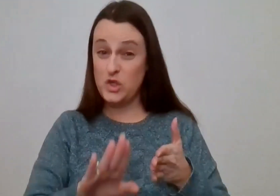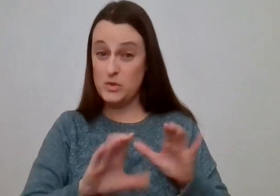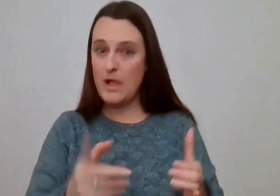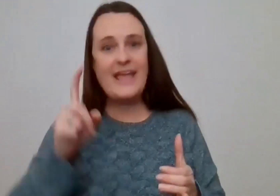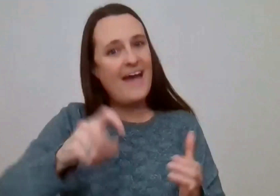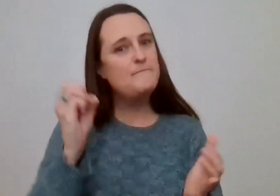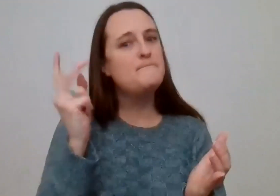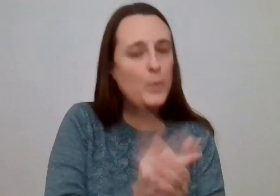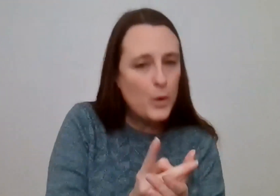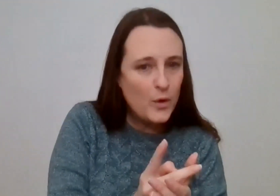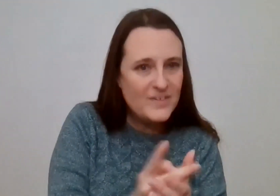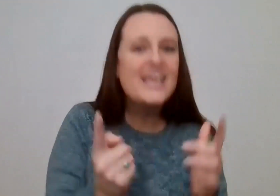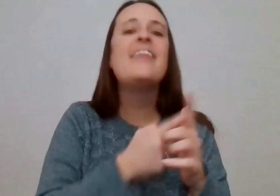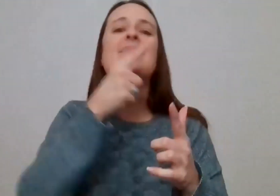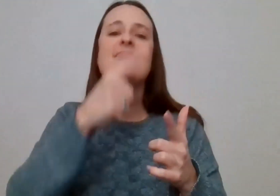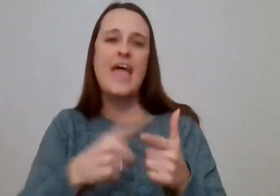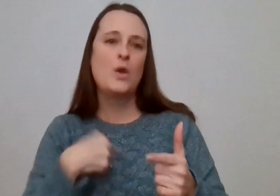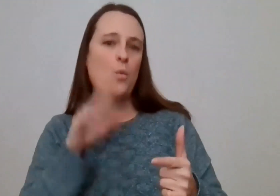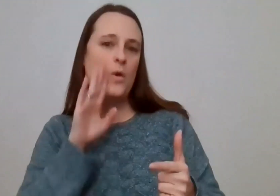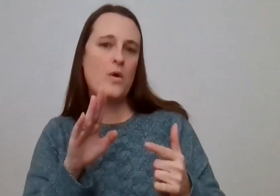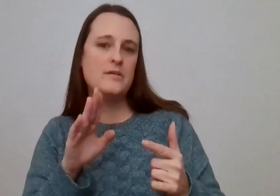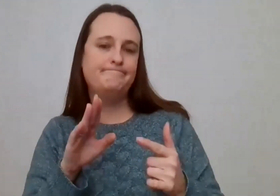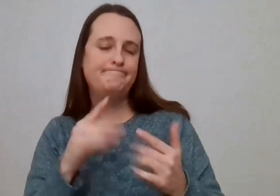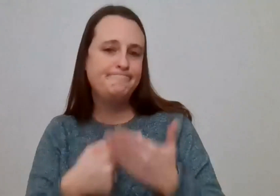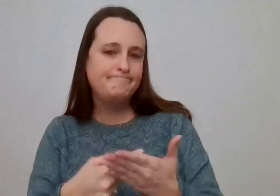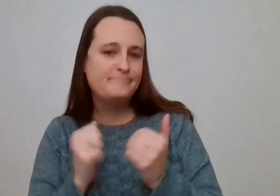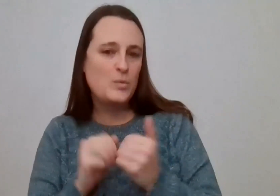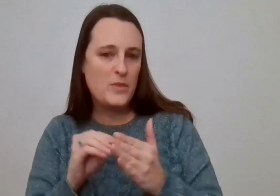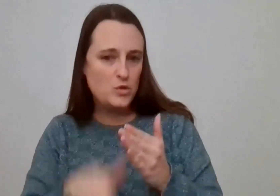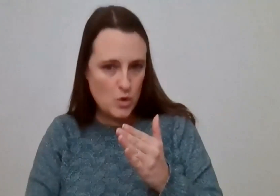that point we would meet with the student they could then amend their course requests to have